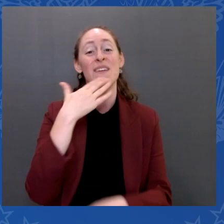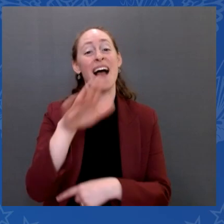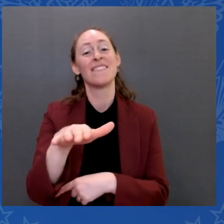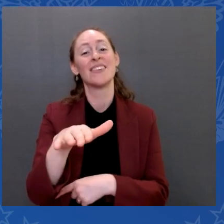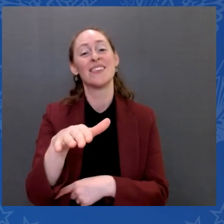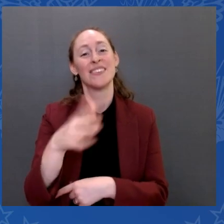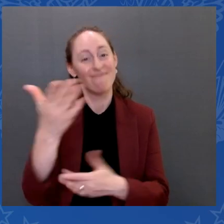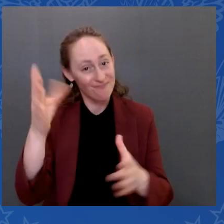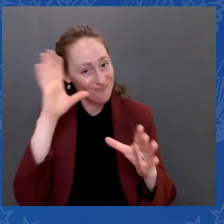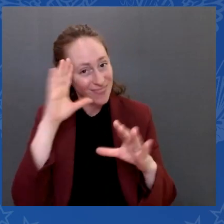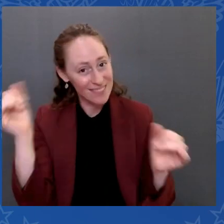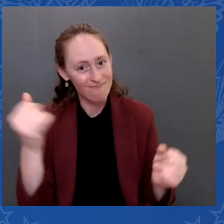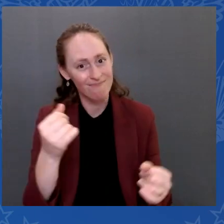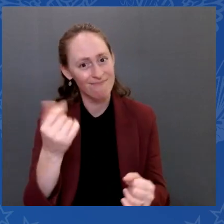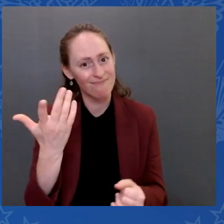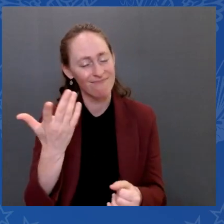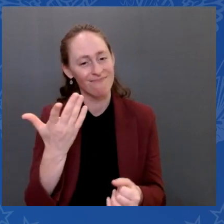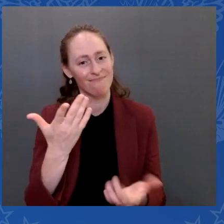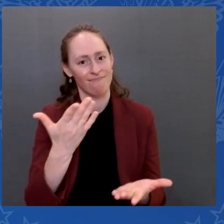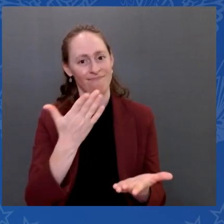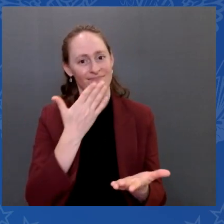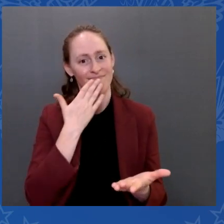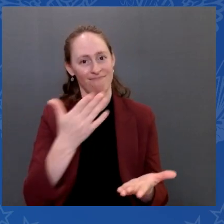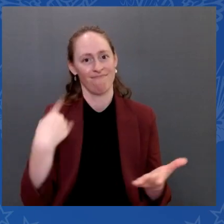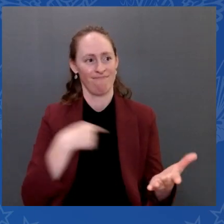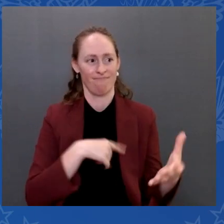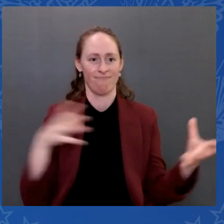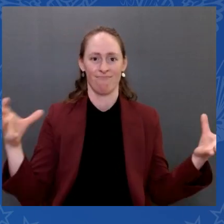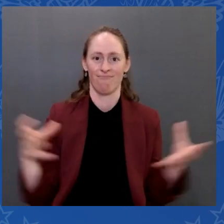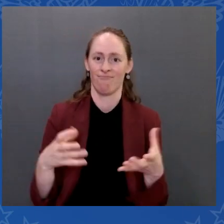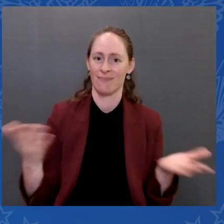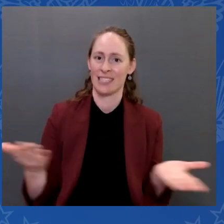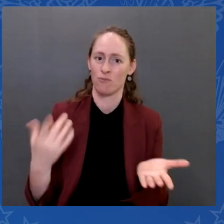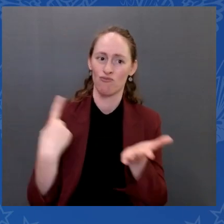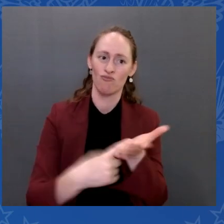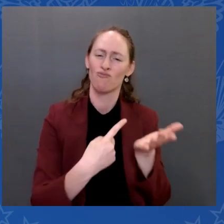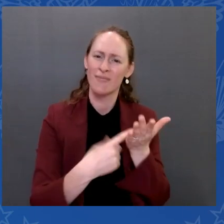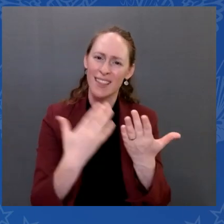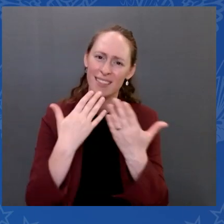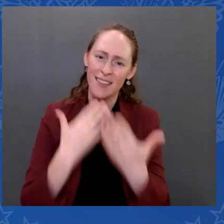on this incredibly important topic. So, look, I think the most important thing